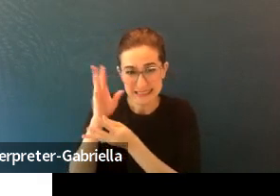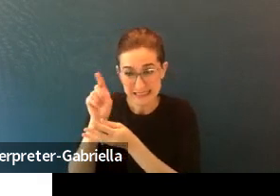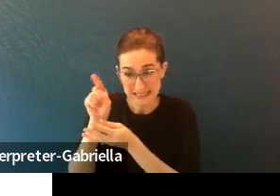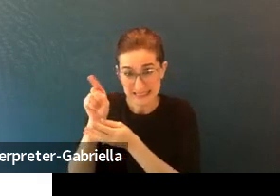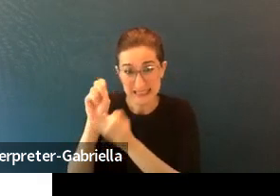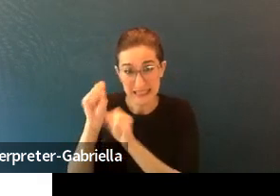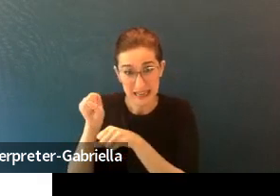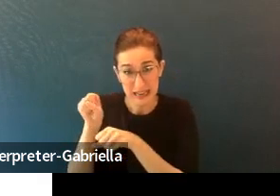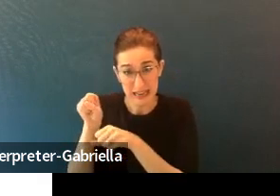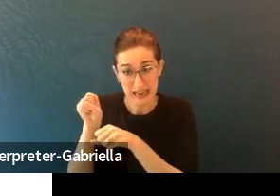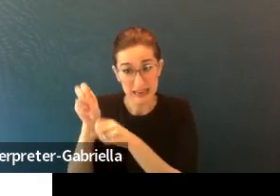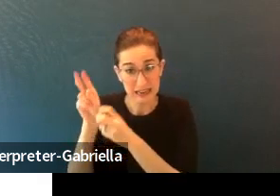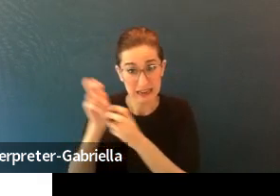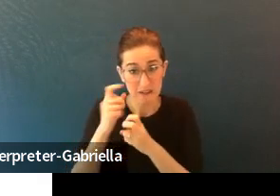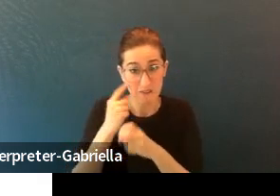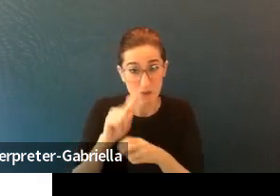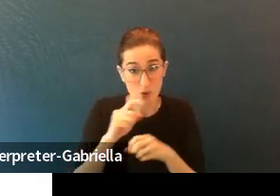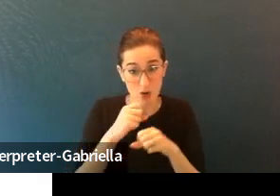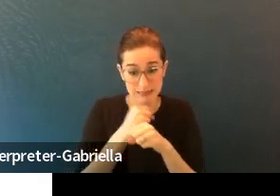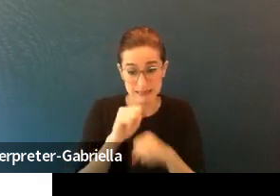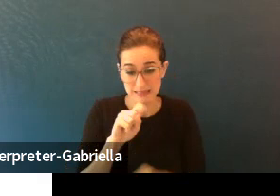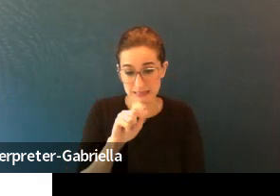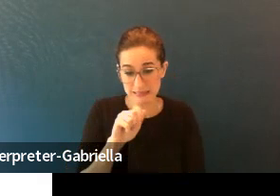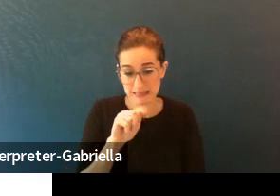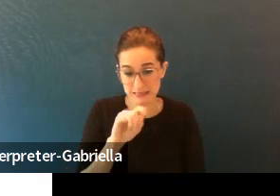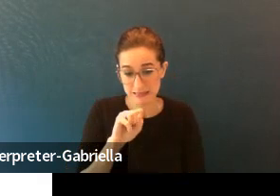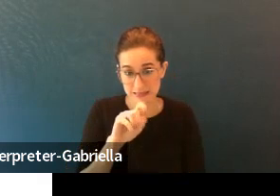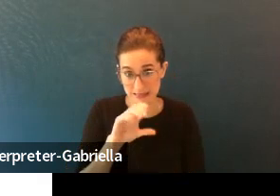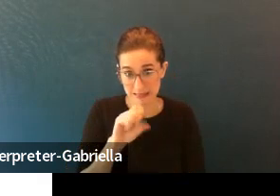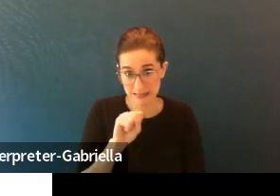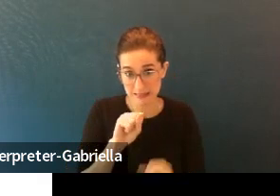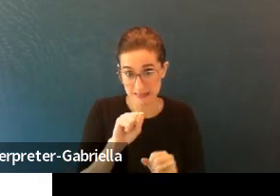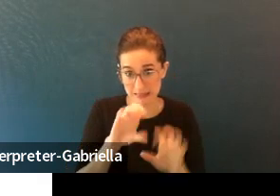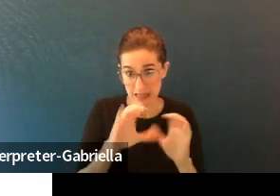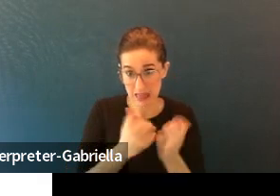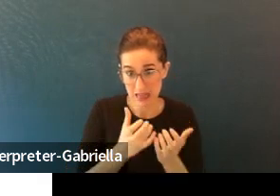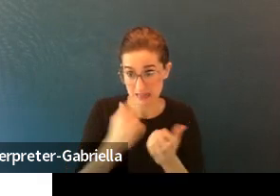So yeah, it's a program of use, public method.